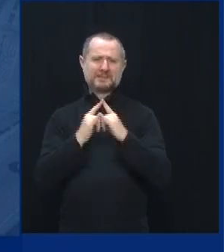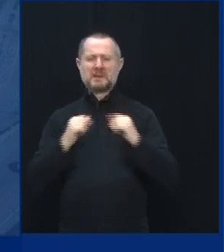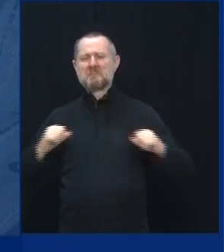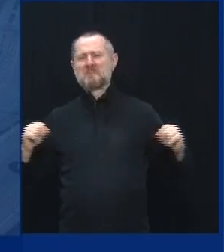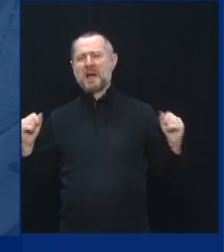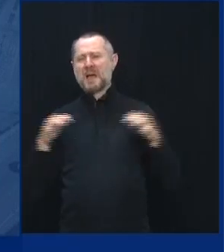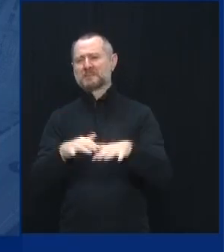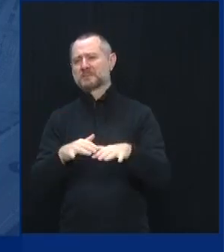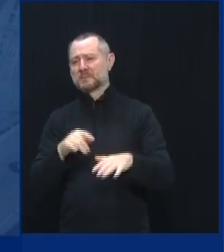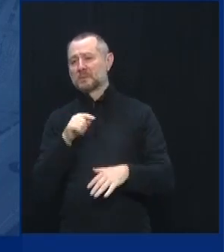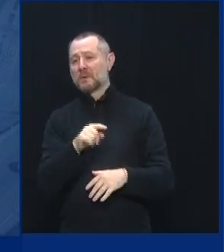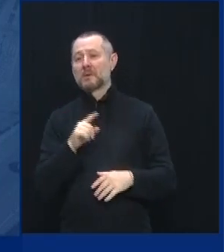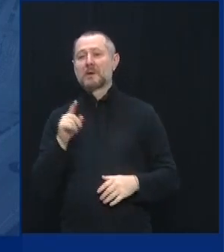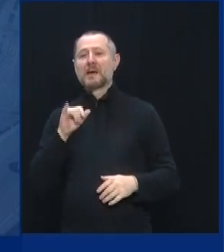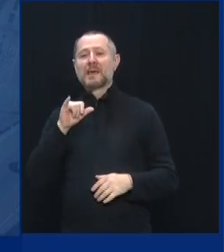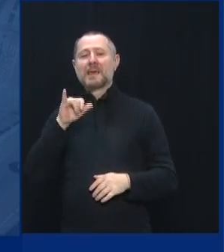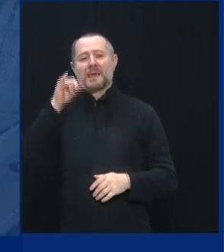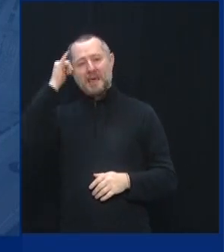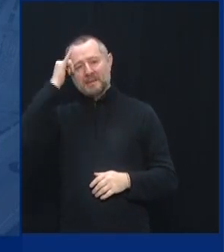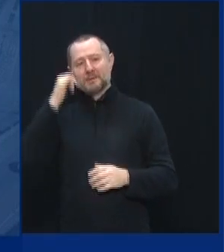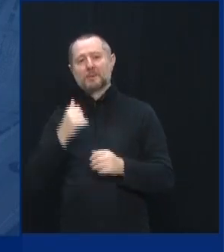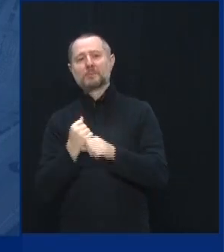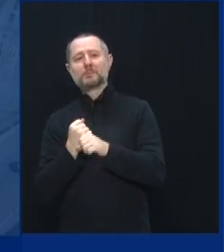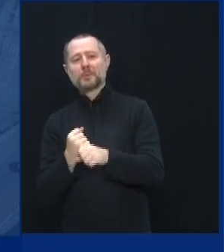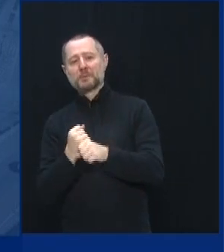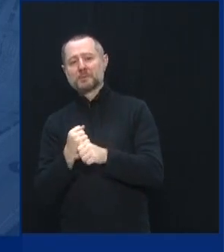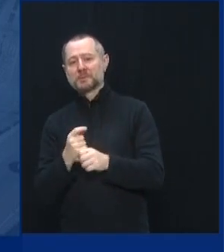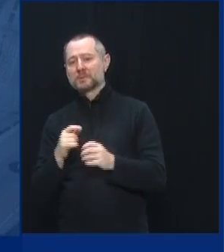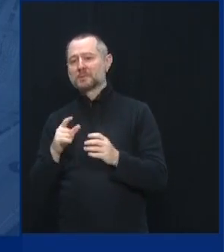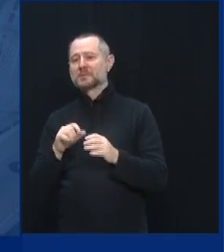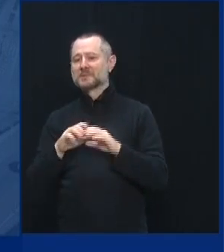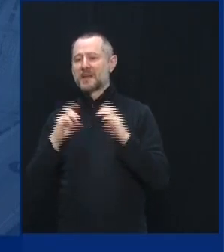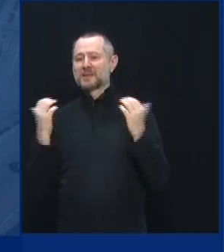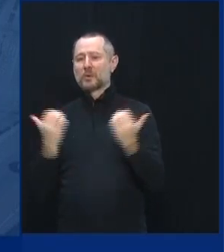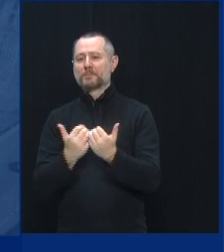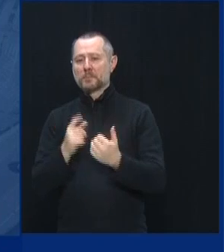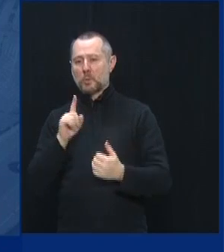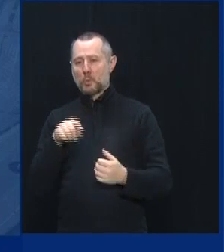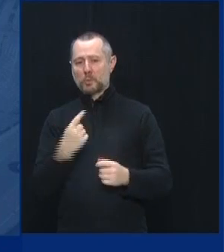CITY, AND HAS HAD FOR WEEKS. WE'RE GOING TO DO A MASS VACCINATION SITE AT YANKEE